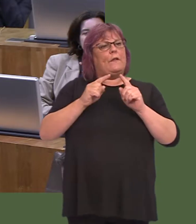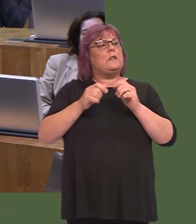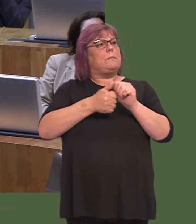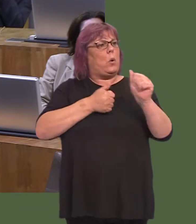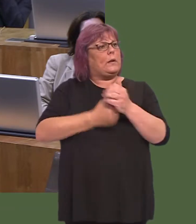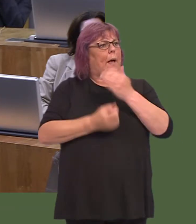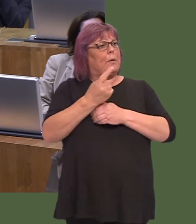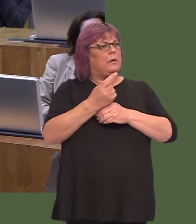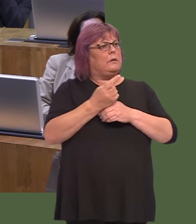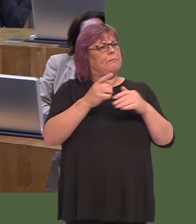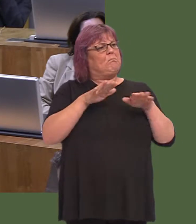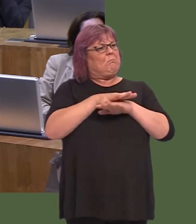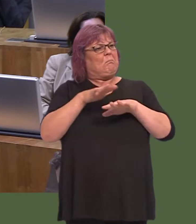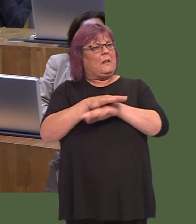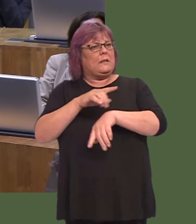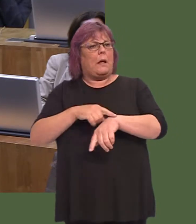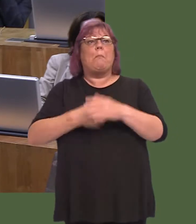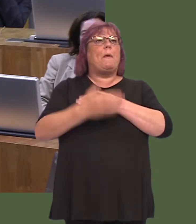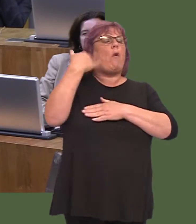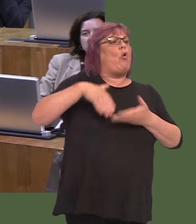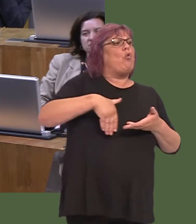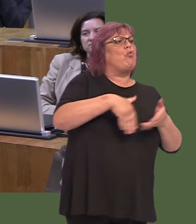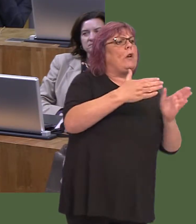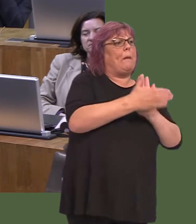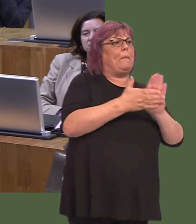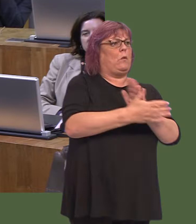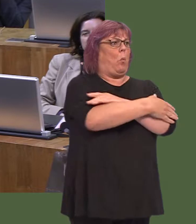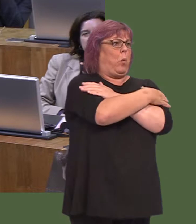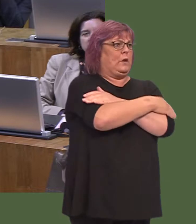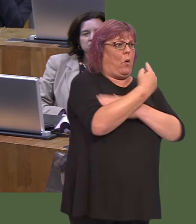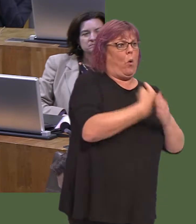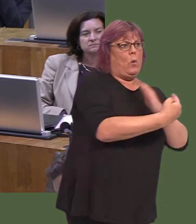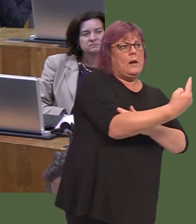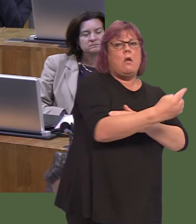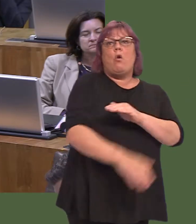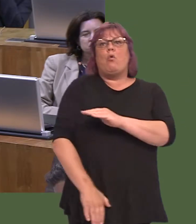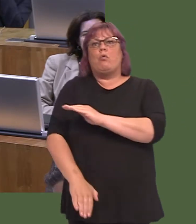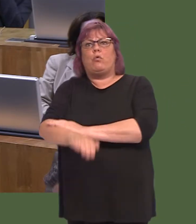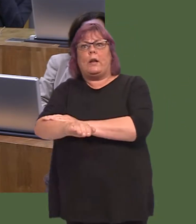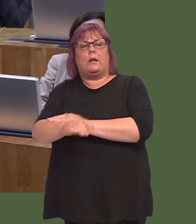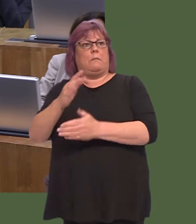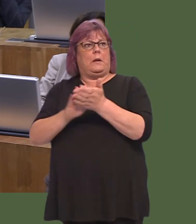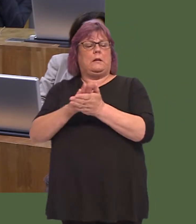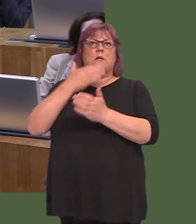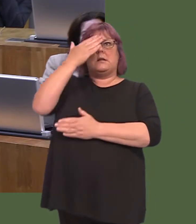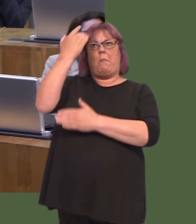There was a time when people would happily play rugby in the winter and cricket in the summer, and the overlap wasn't there; it certainly wasn't there when I was in school, when we